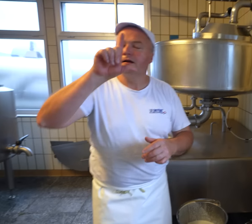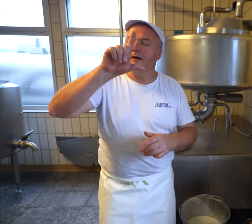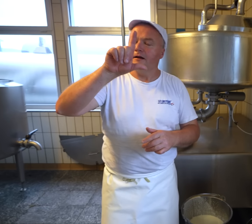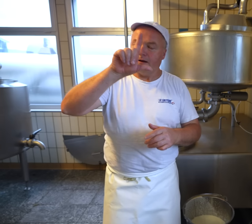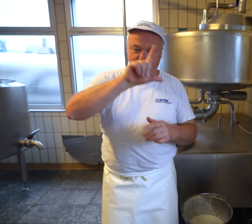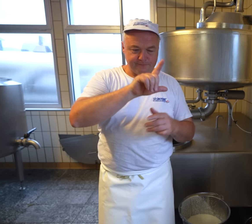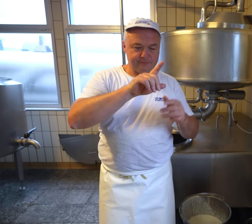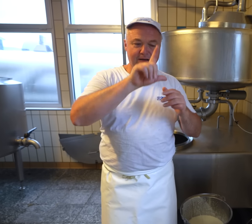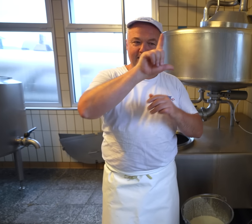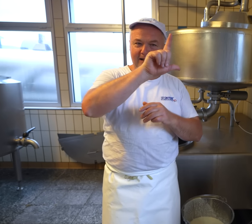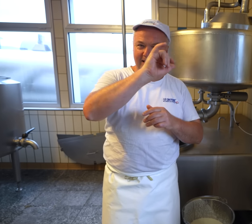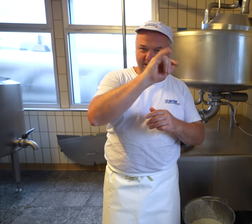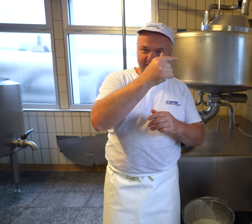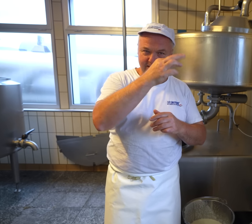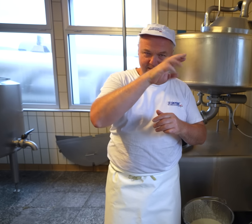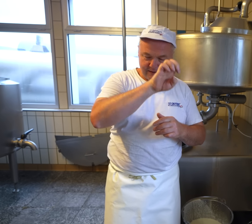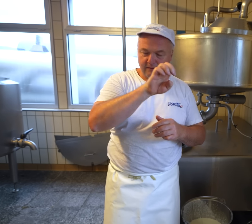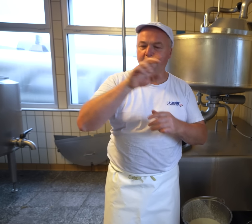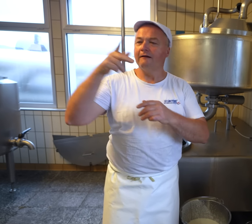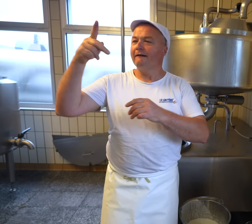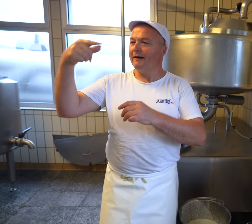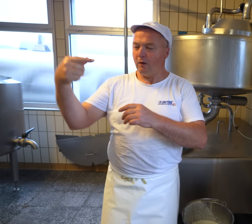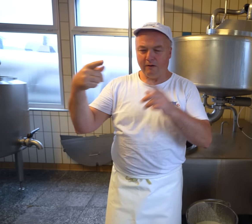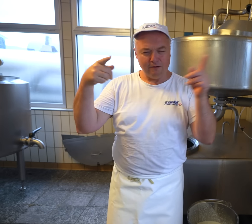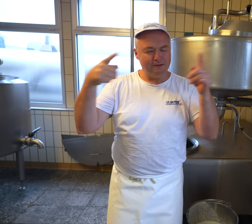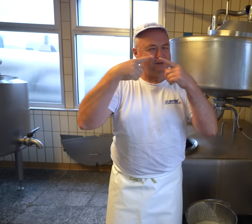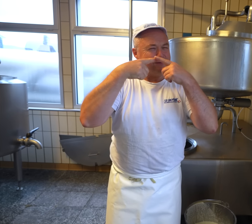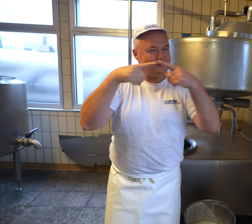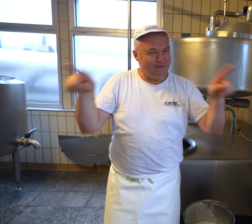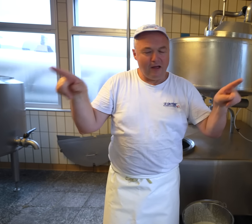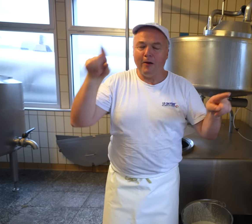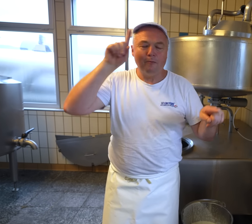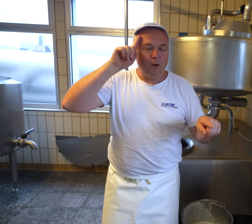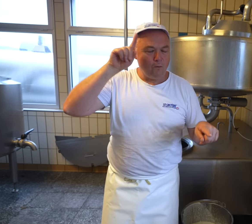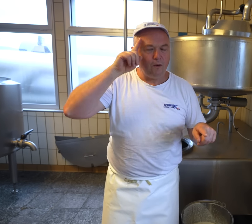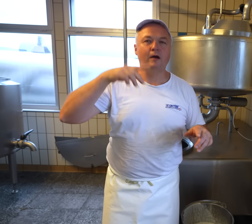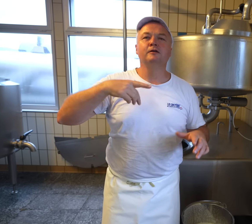Litres and kilograms are different, because